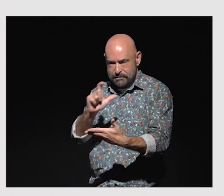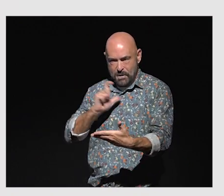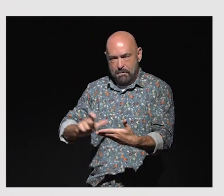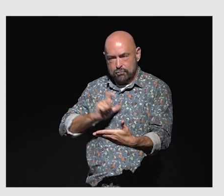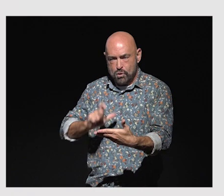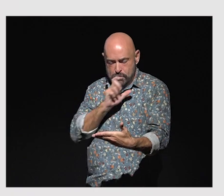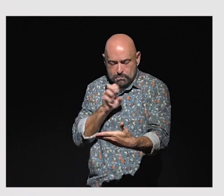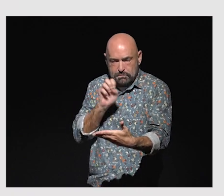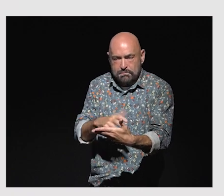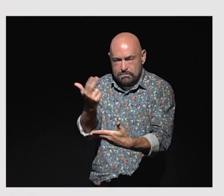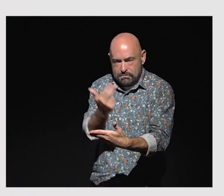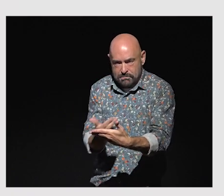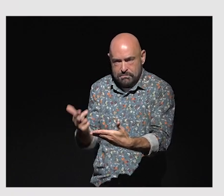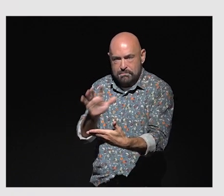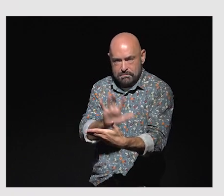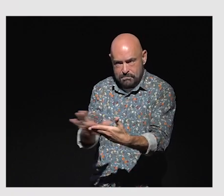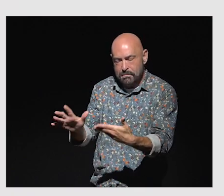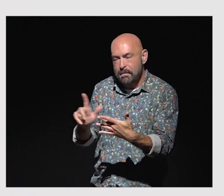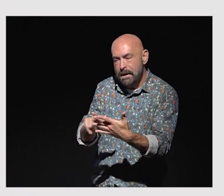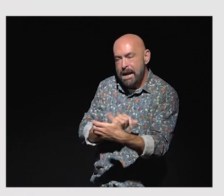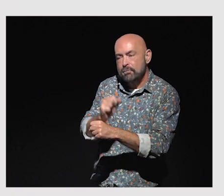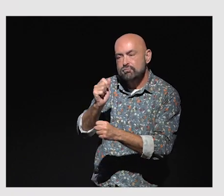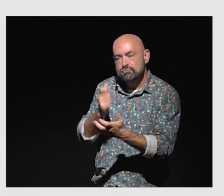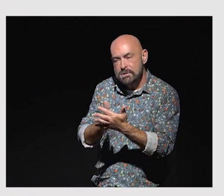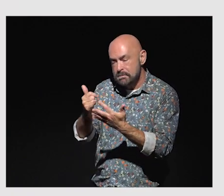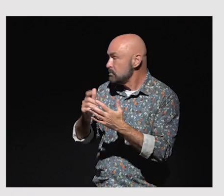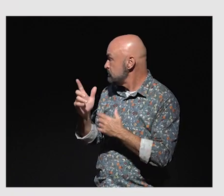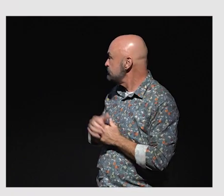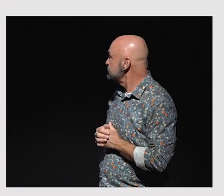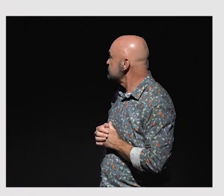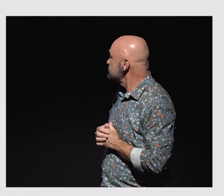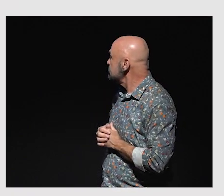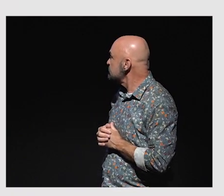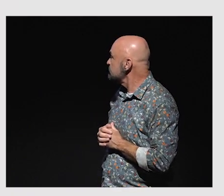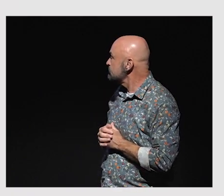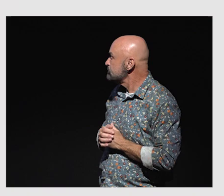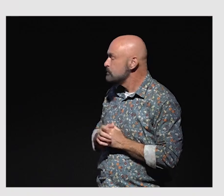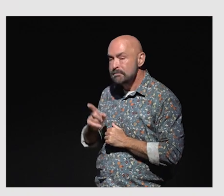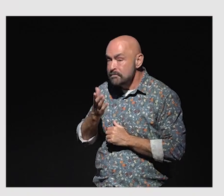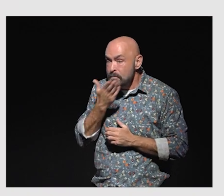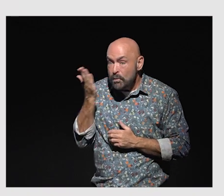that Ingres brought to drawings like this. He had no English.